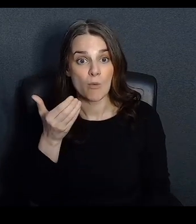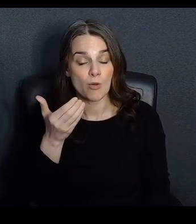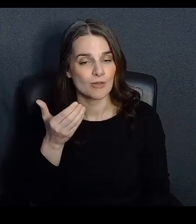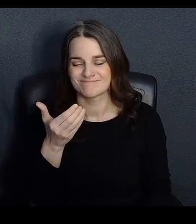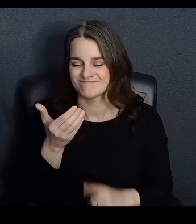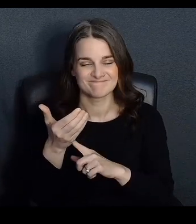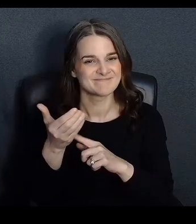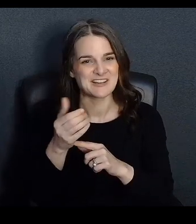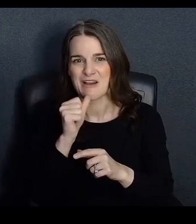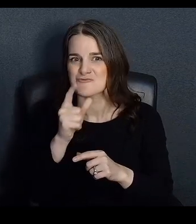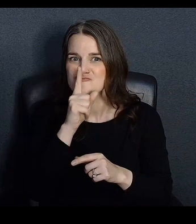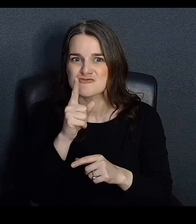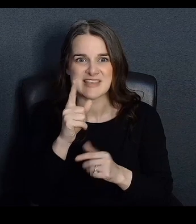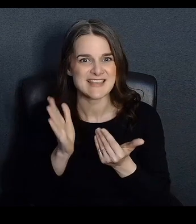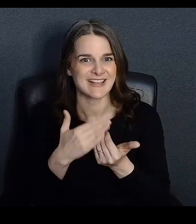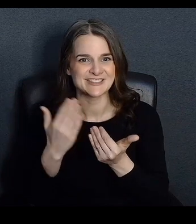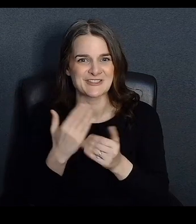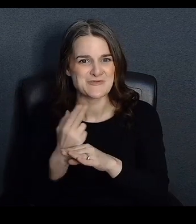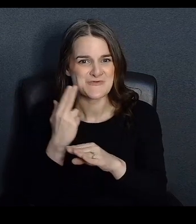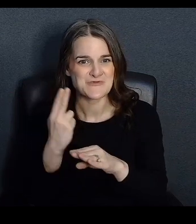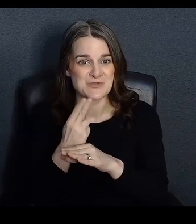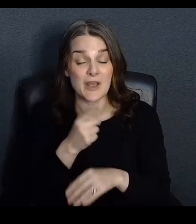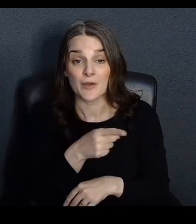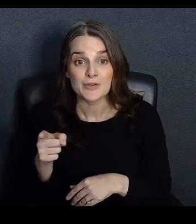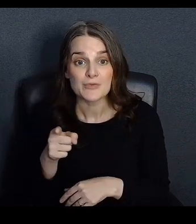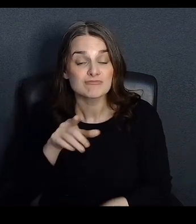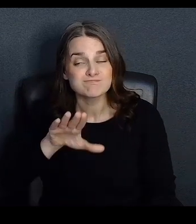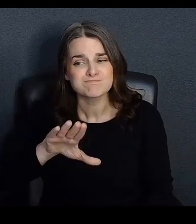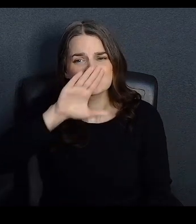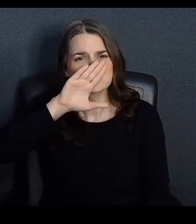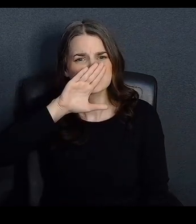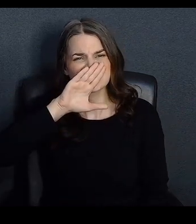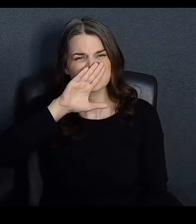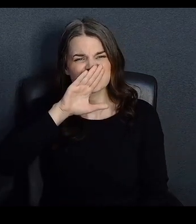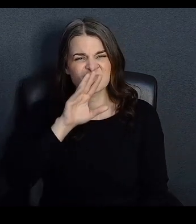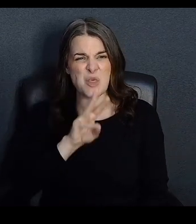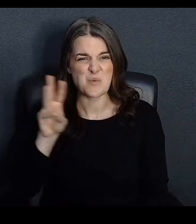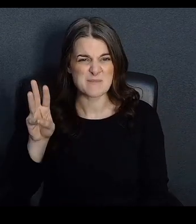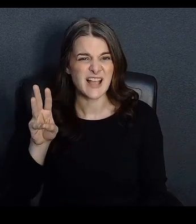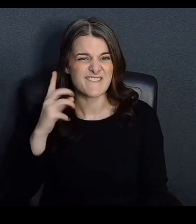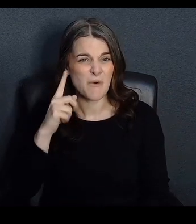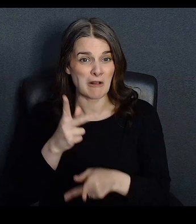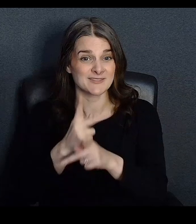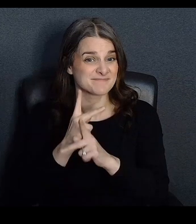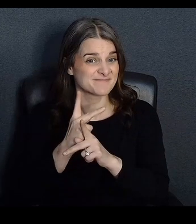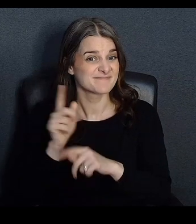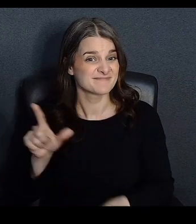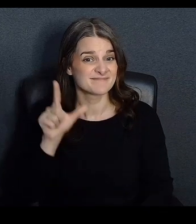It's not super functional on mobile. So I would invite you to also, if you are ever frustrated with that website, please